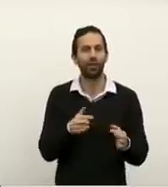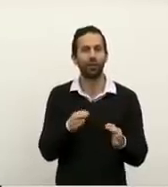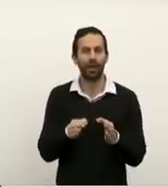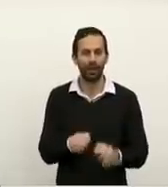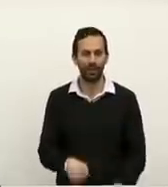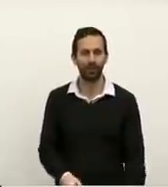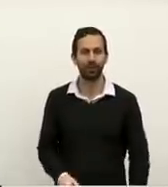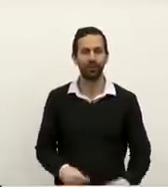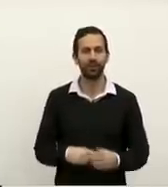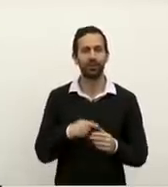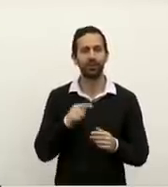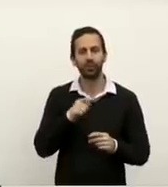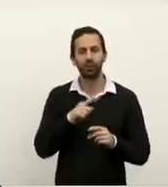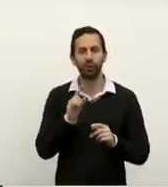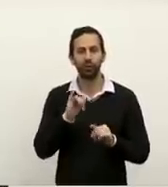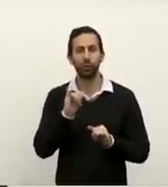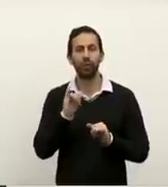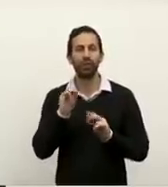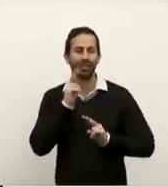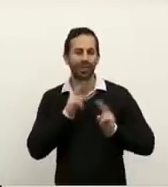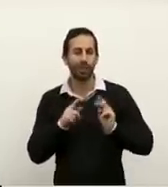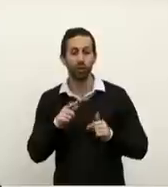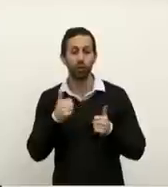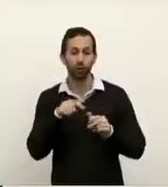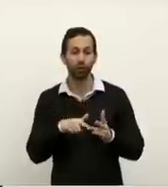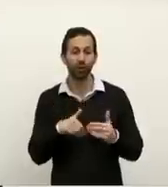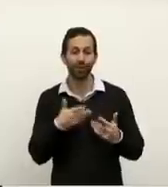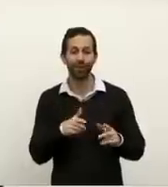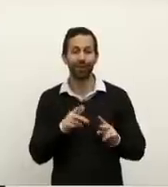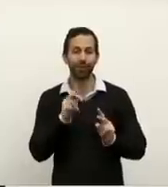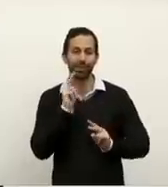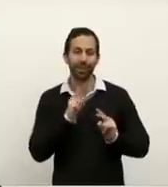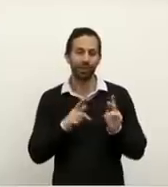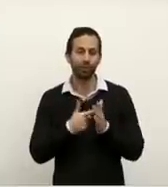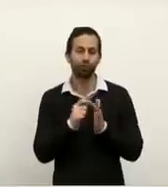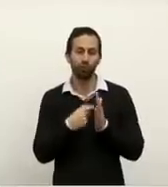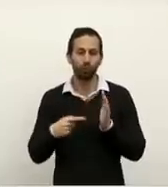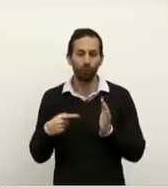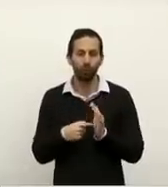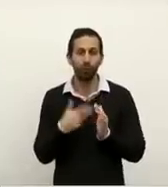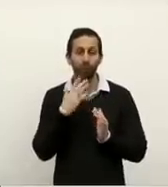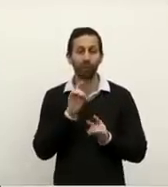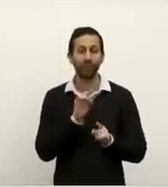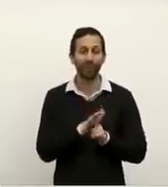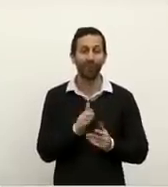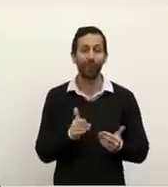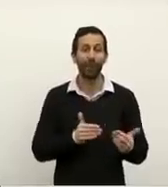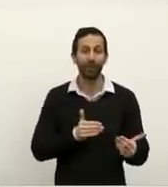It's which assessors they go and use to give them the assessment report, and when you're self managing,